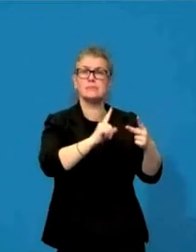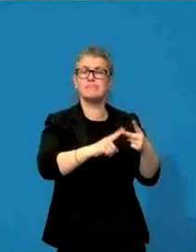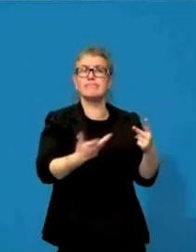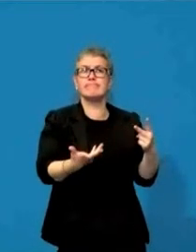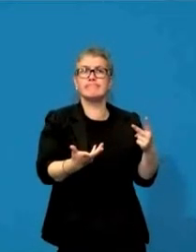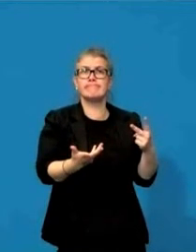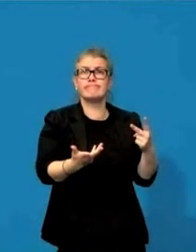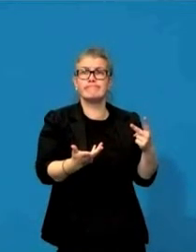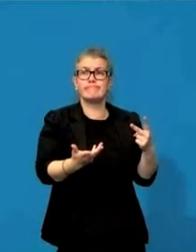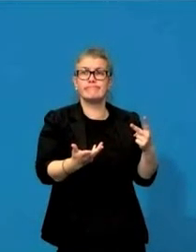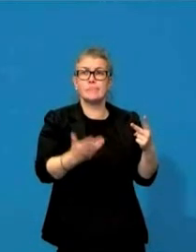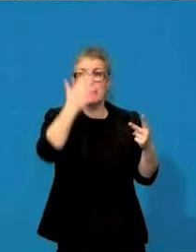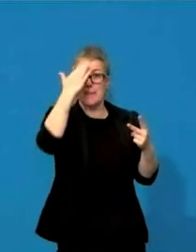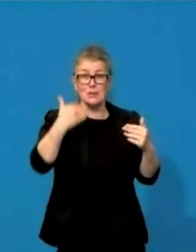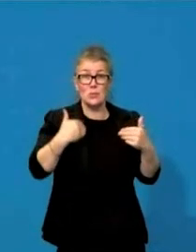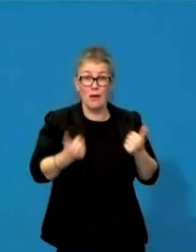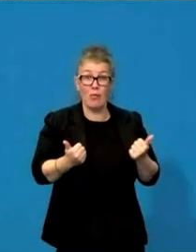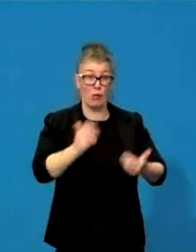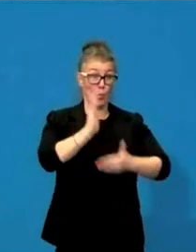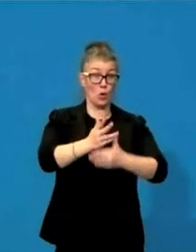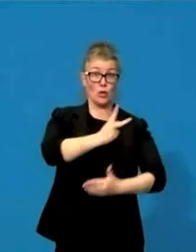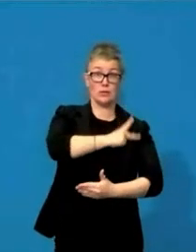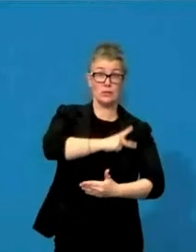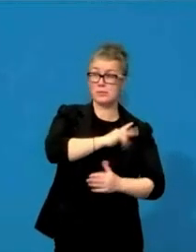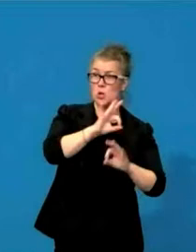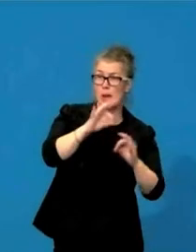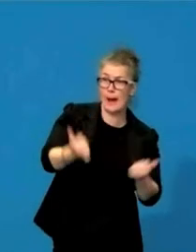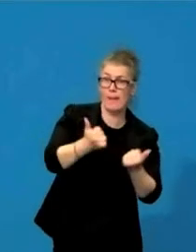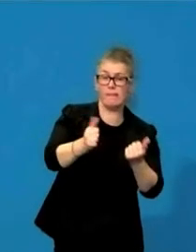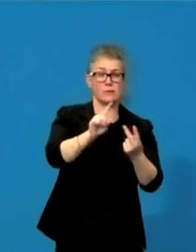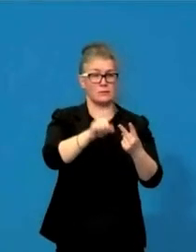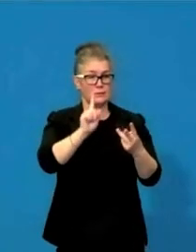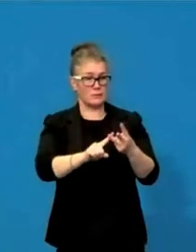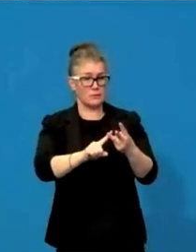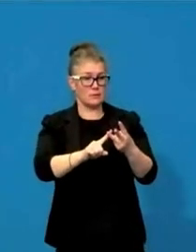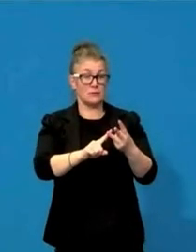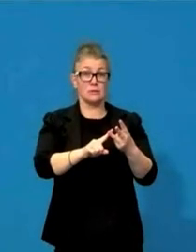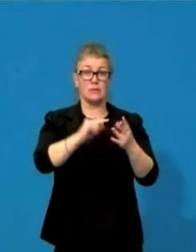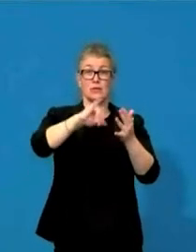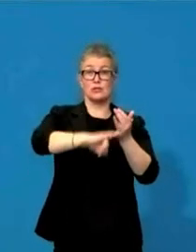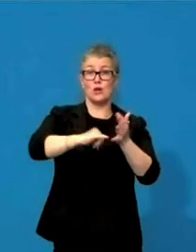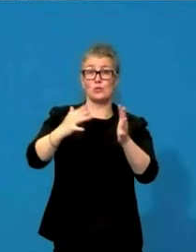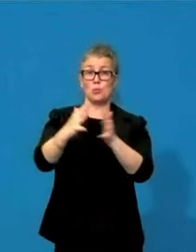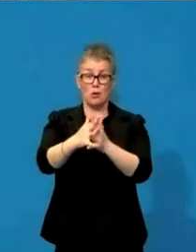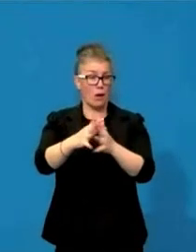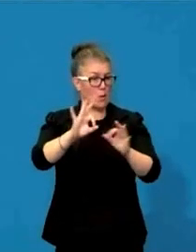mental health practitioners, lack of social workers in places like this, the NDIS is